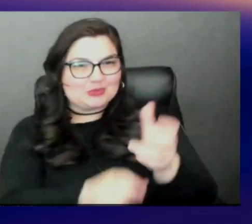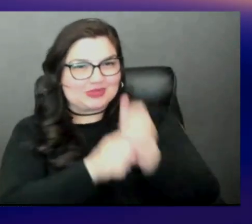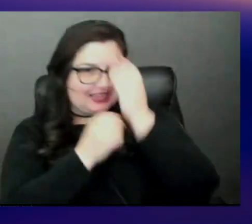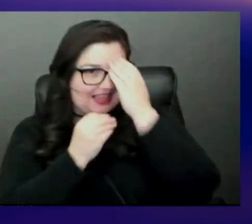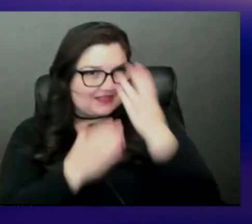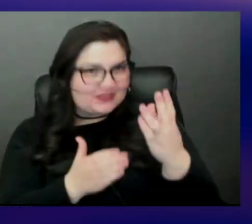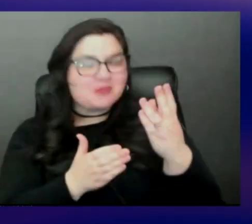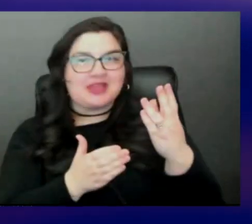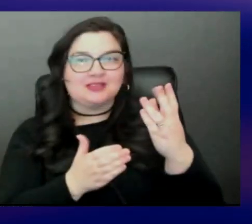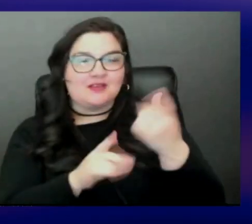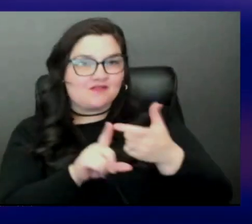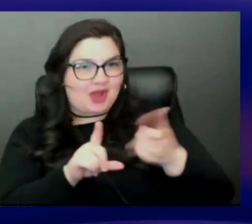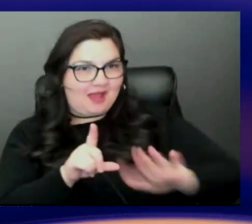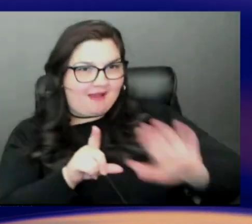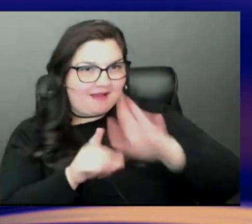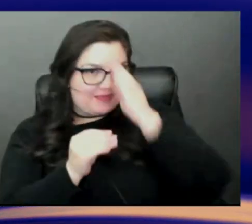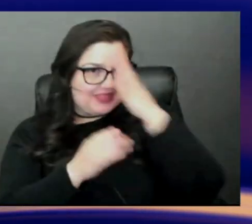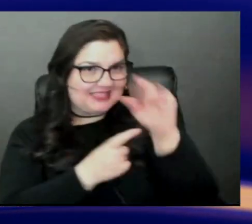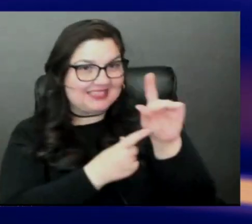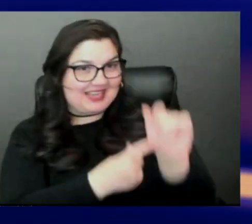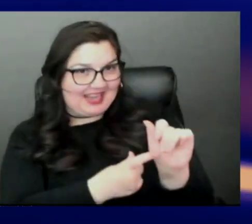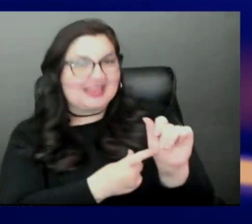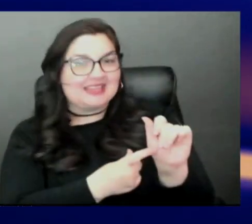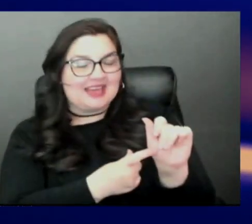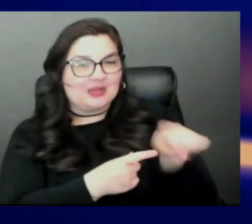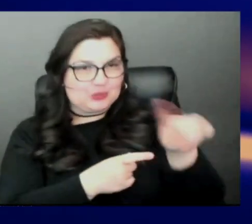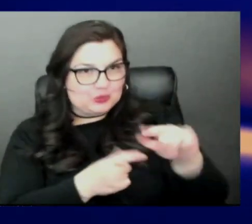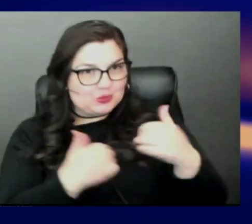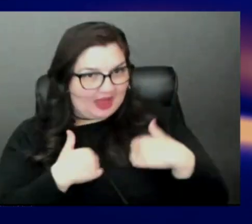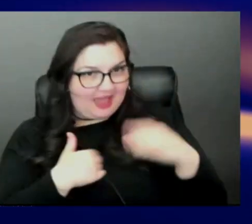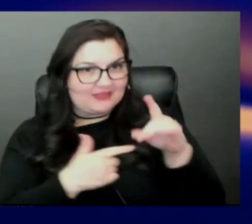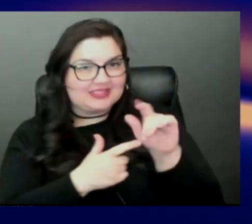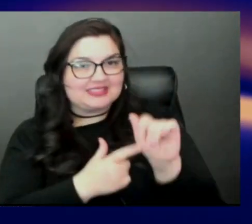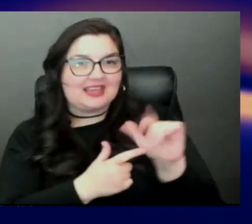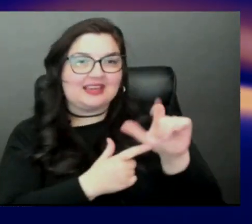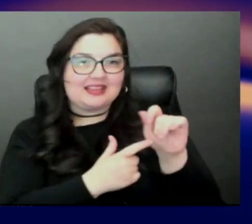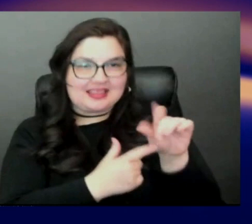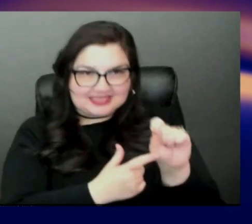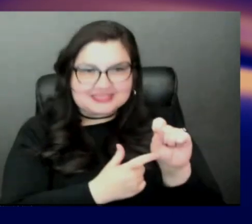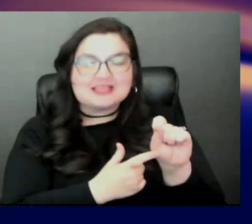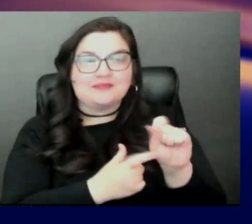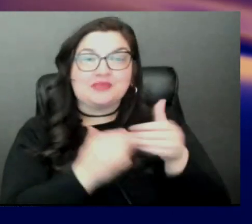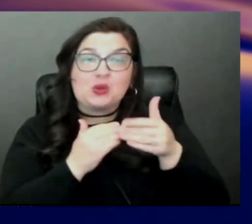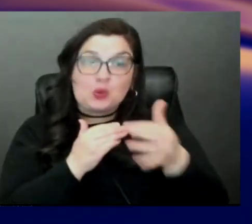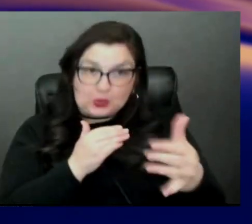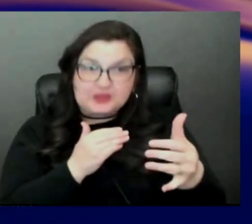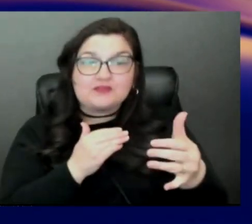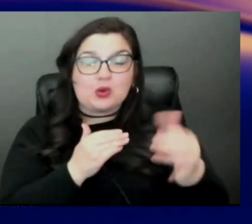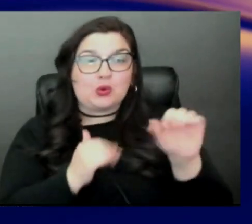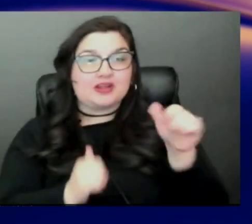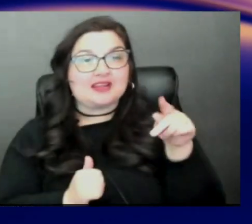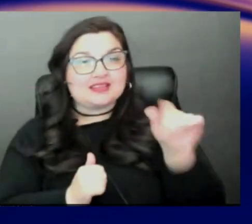in your S3 datalakes. Going further, Athena has a collection of data connectors